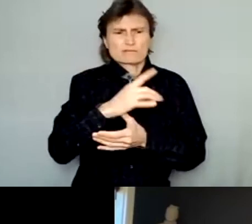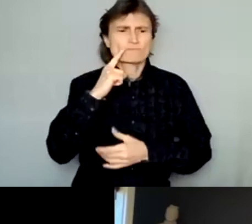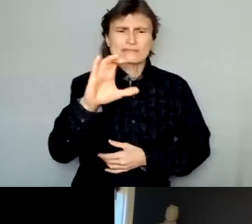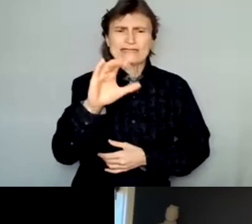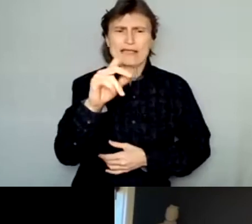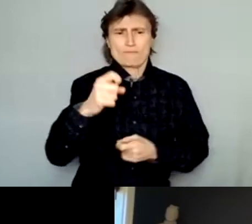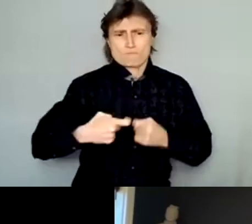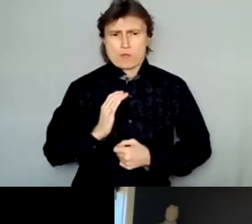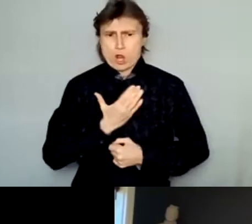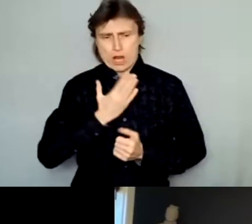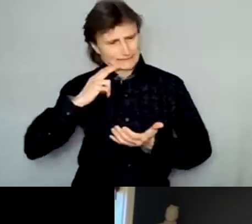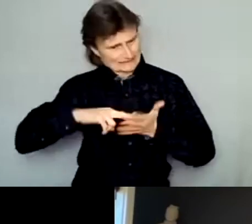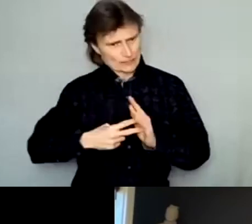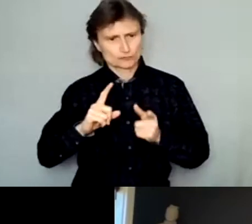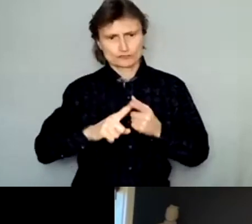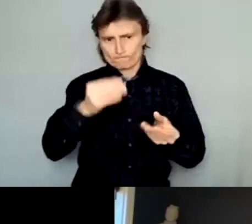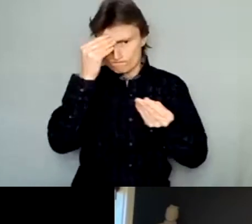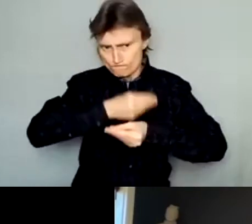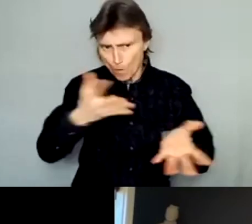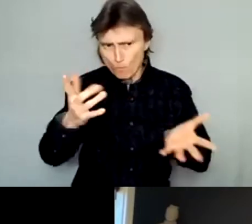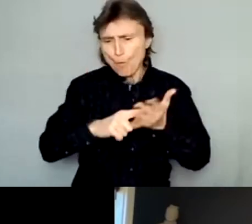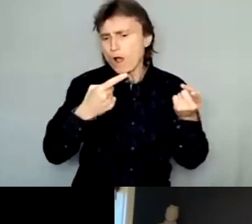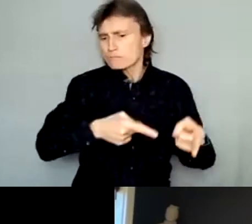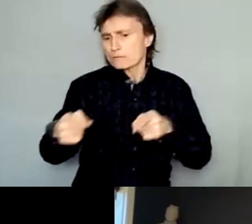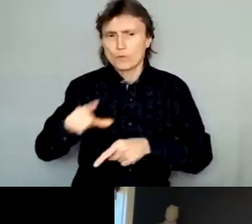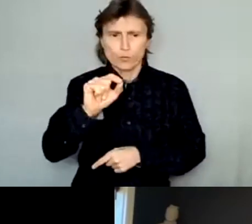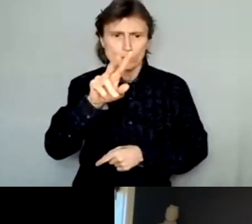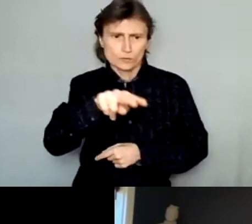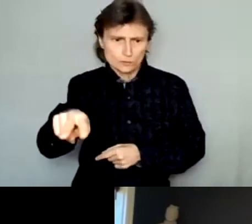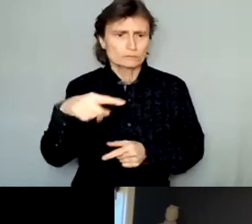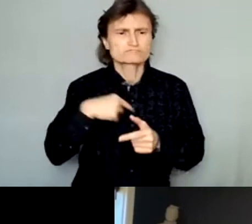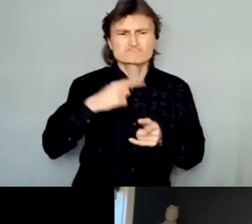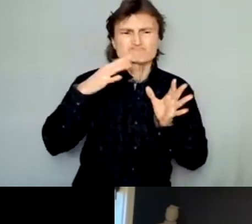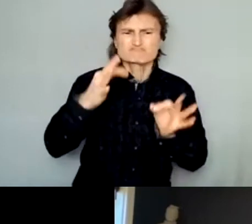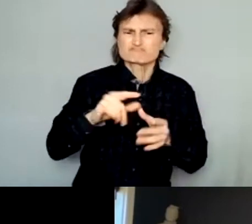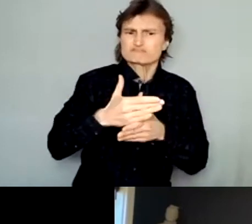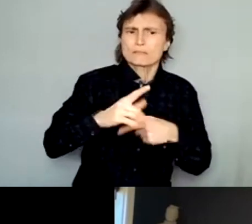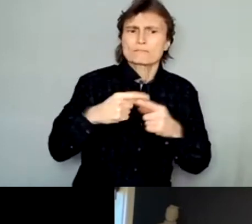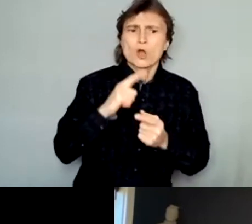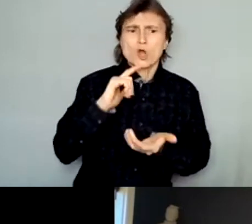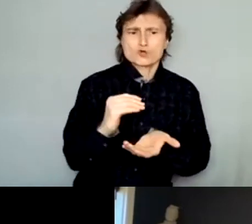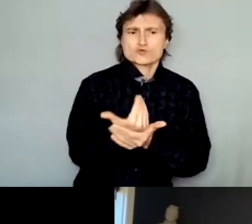information about our 2022 grant investment programs. Some of you may have been on our website already.